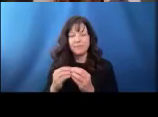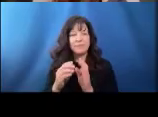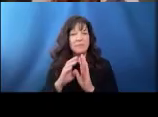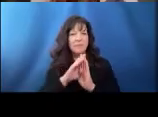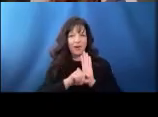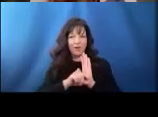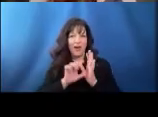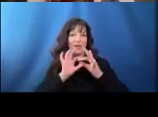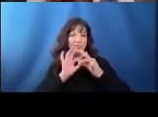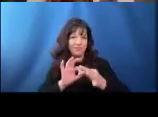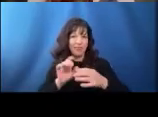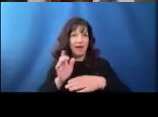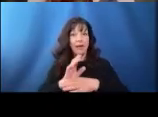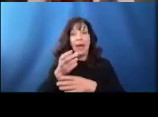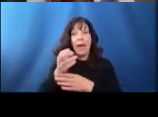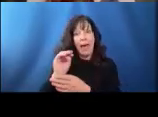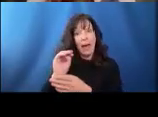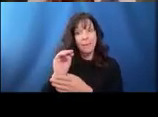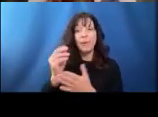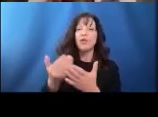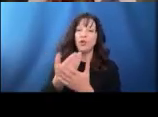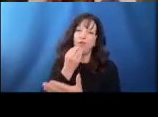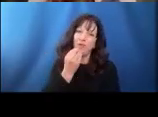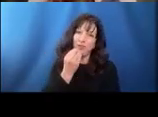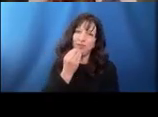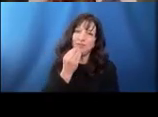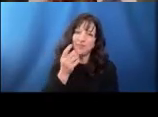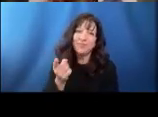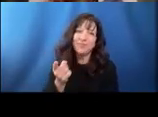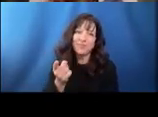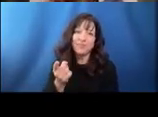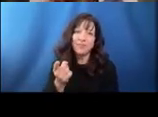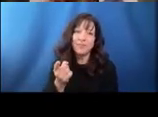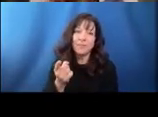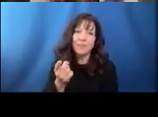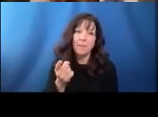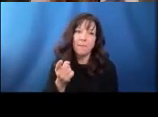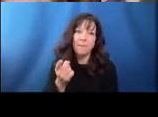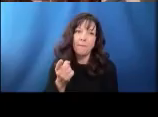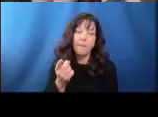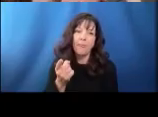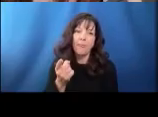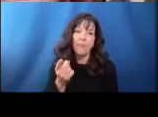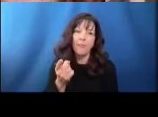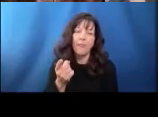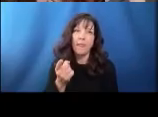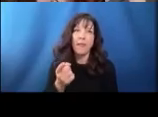that, but Ham was a new food for him, and so we'll go back to and